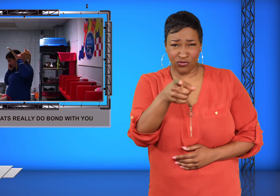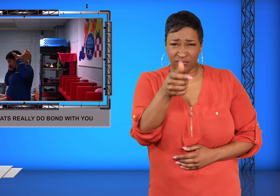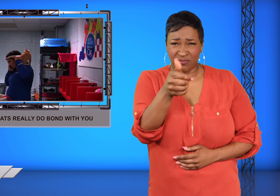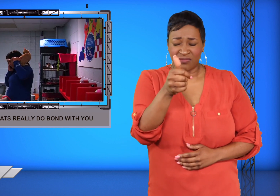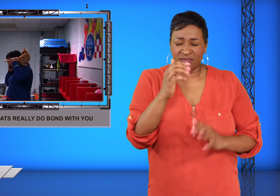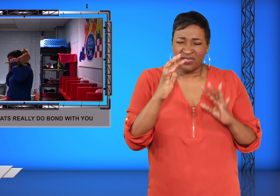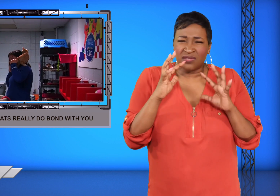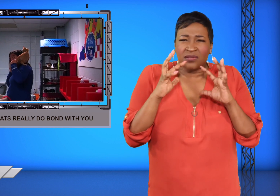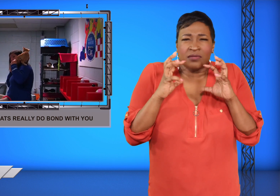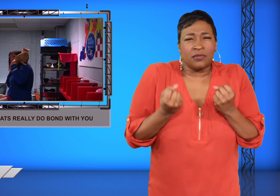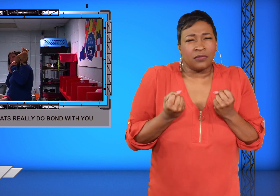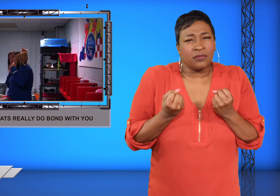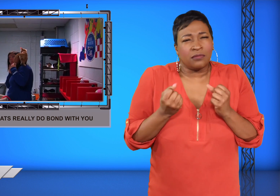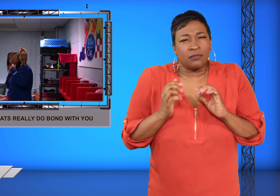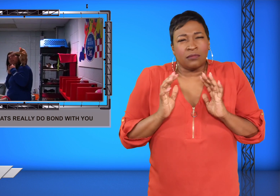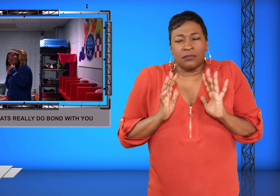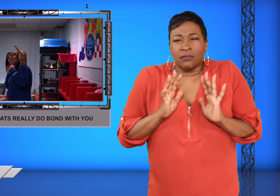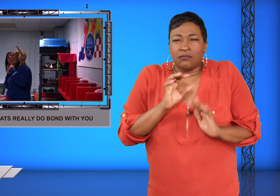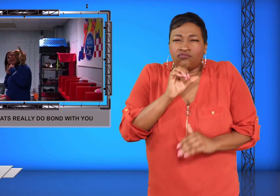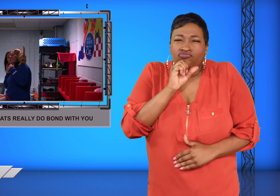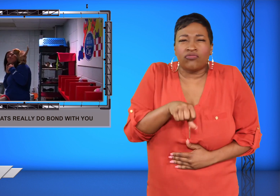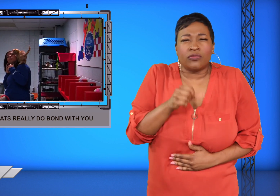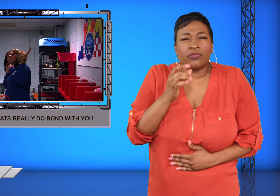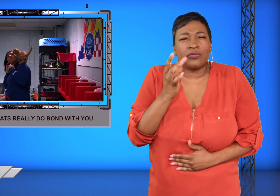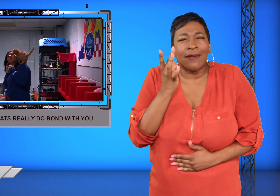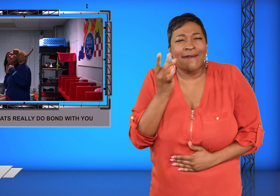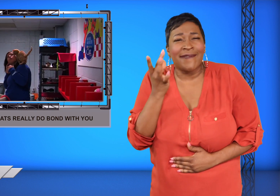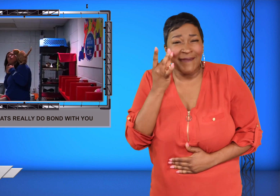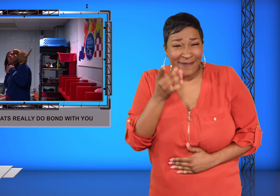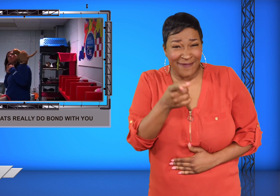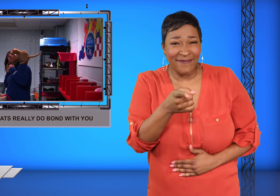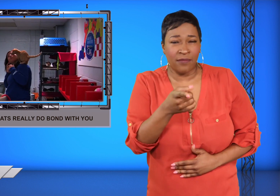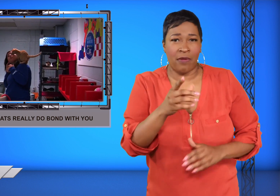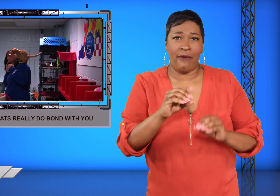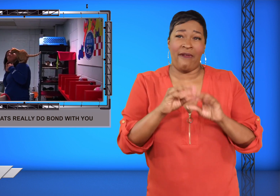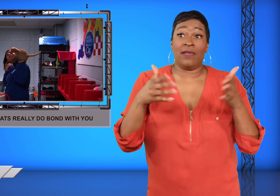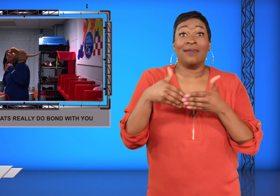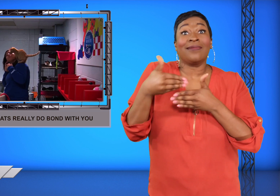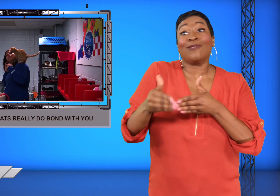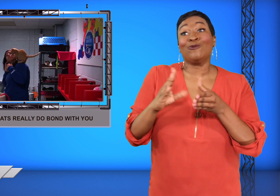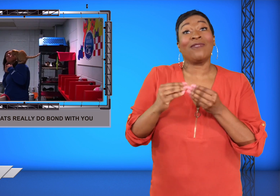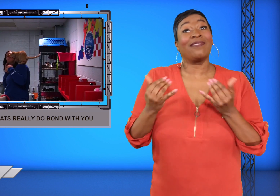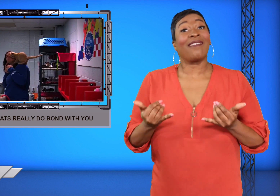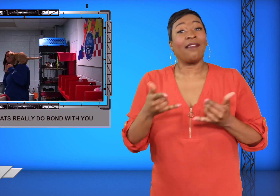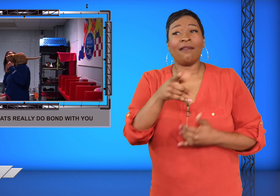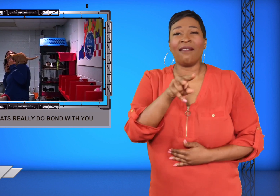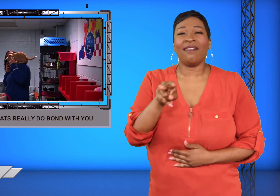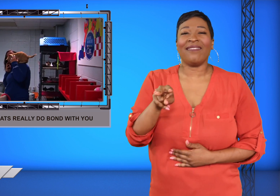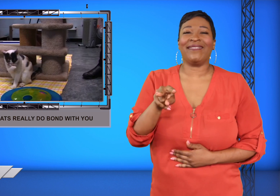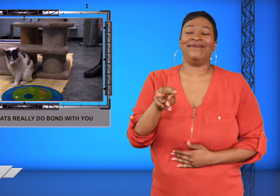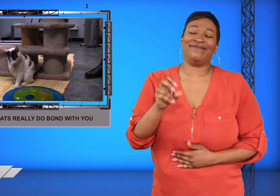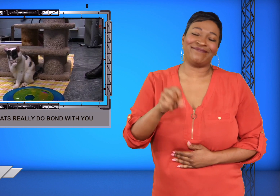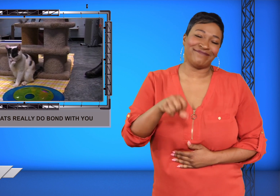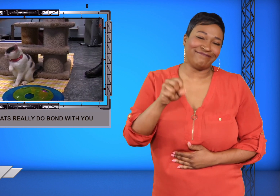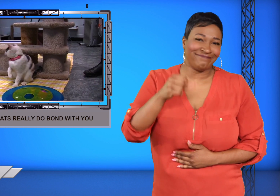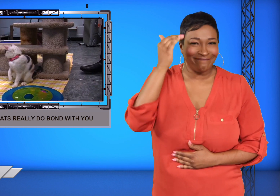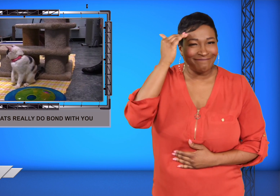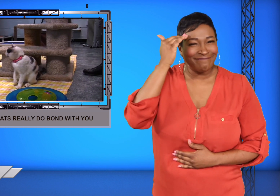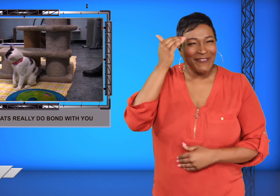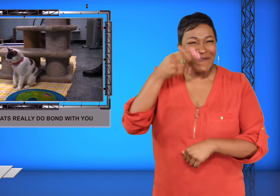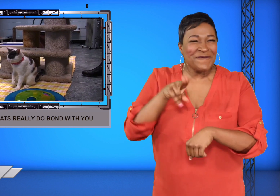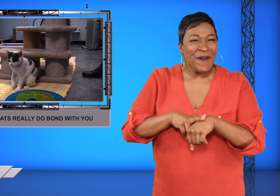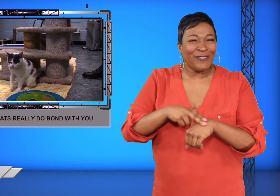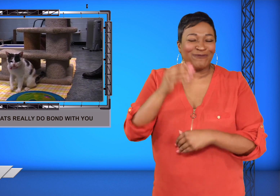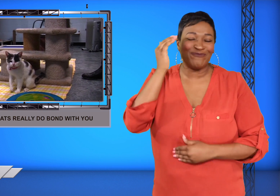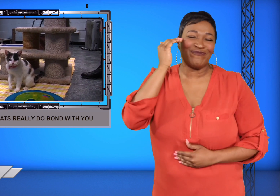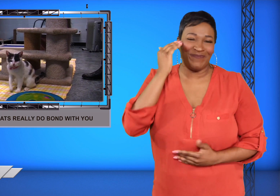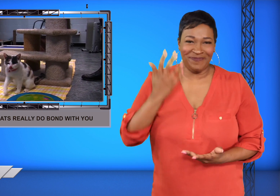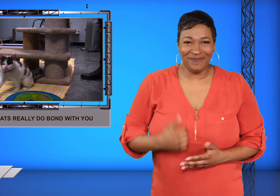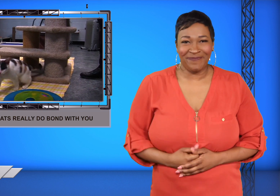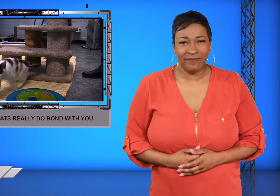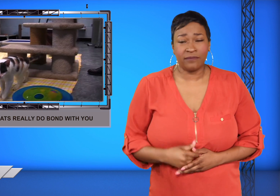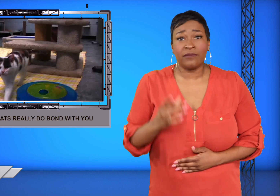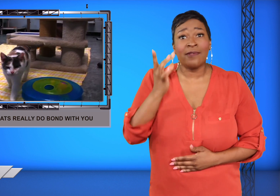If you're a cat person, you probably already know this.